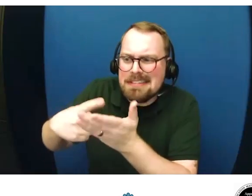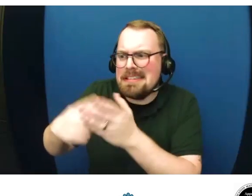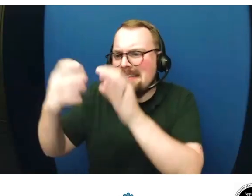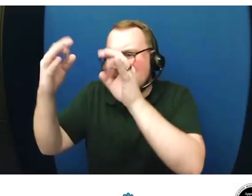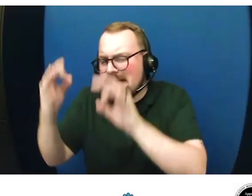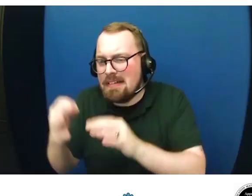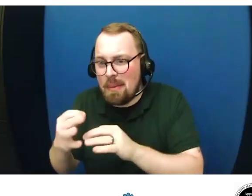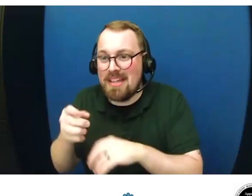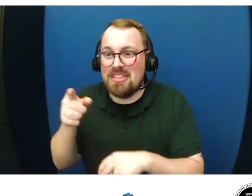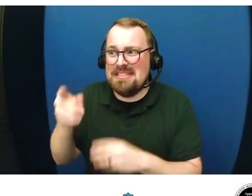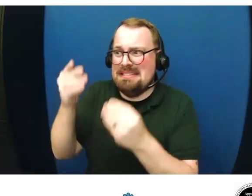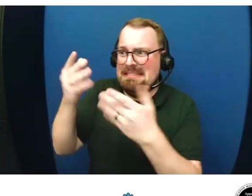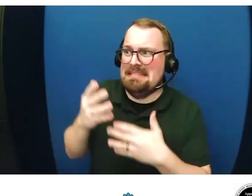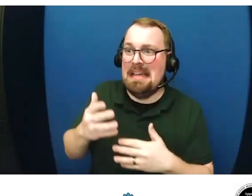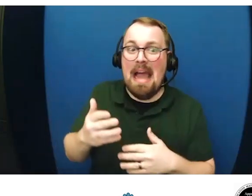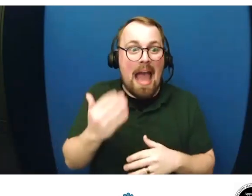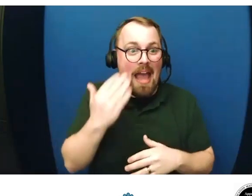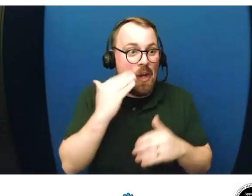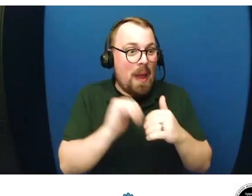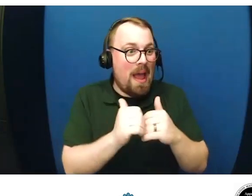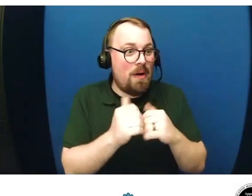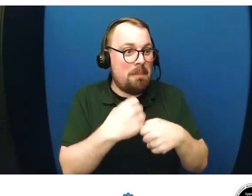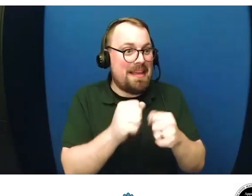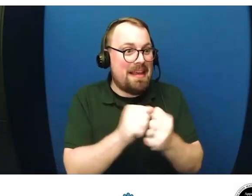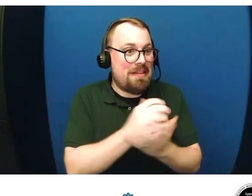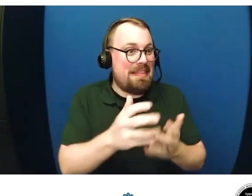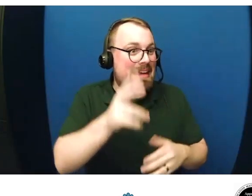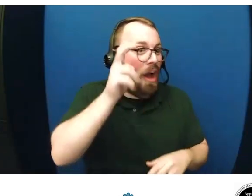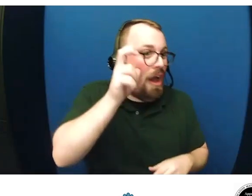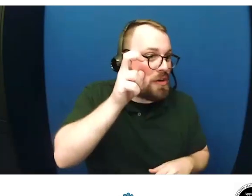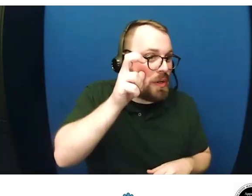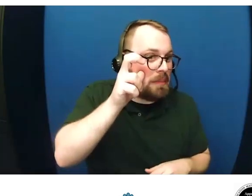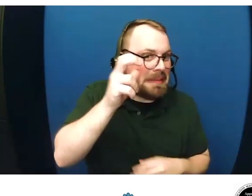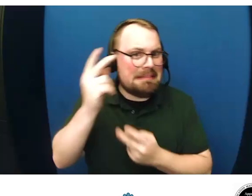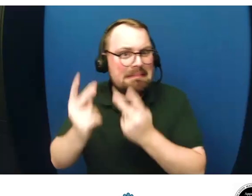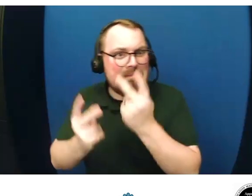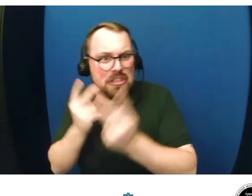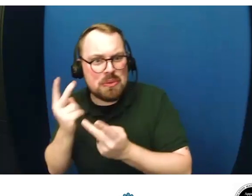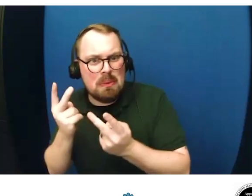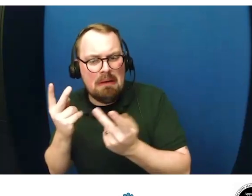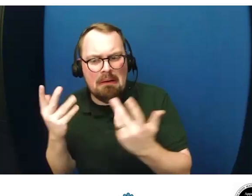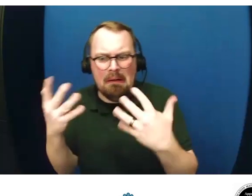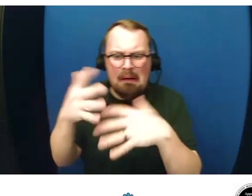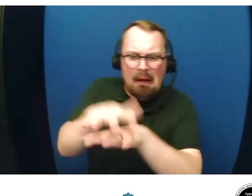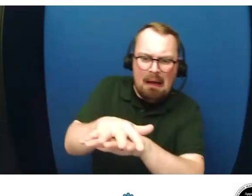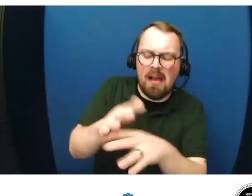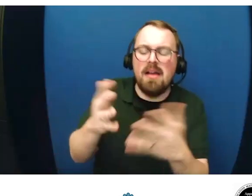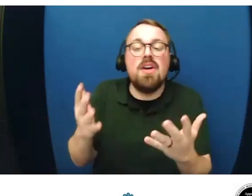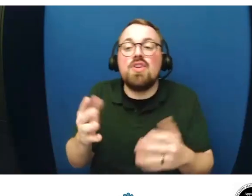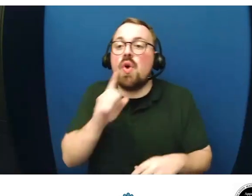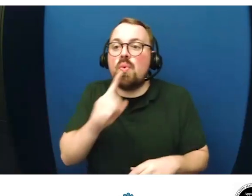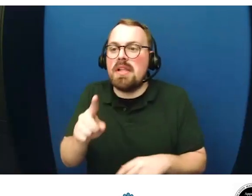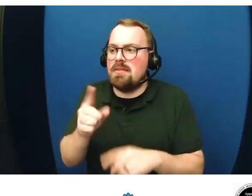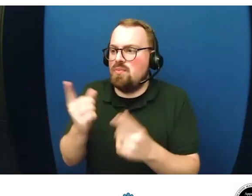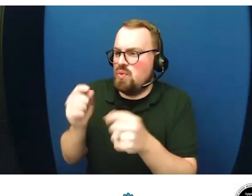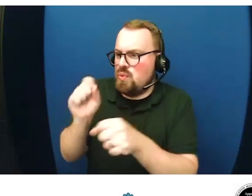she was, like, I know how to make everything auditory, and this kid does not hear. And so we worked together.